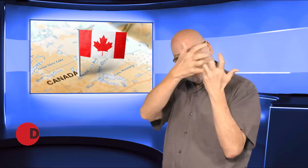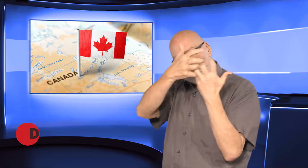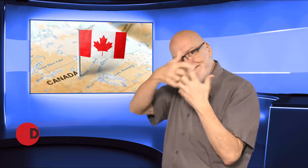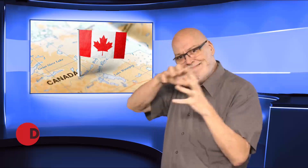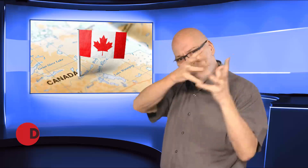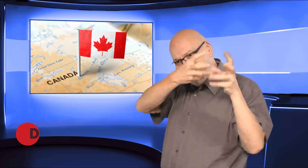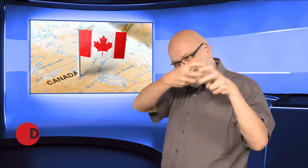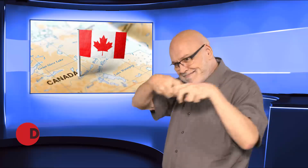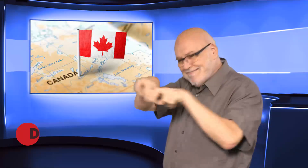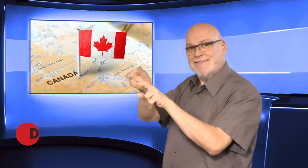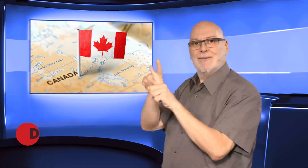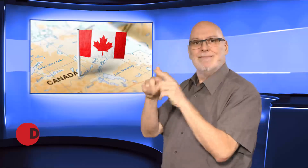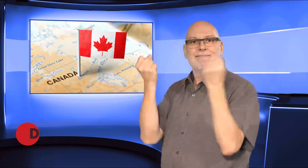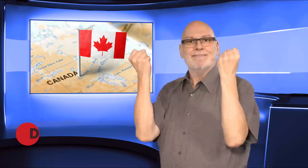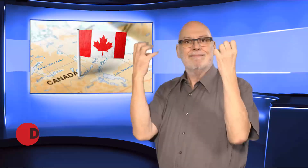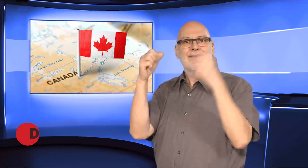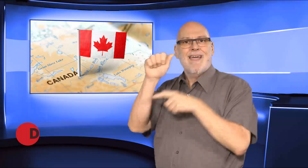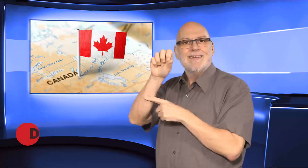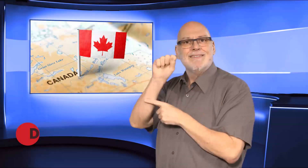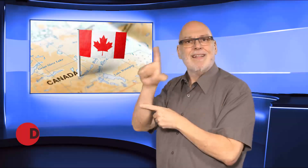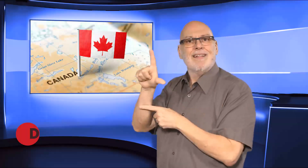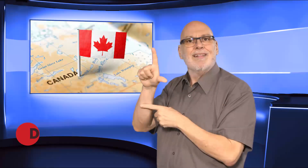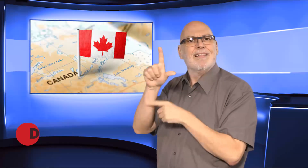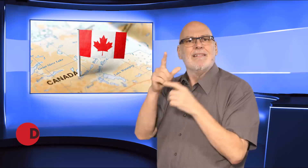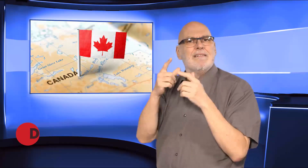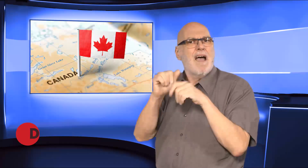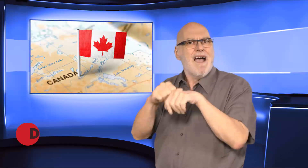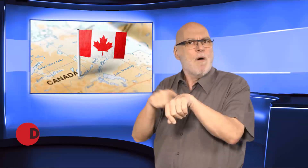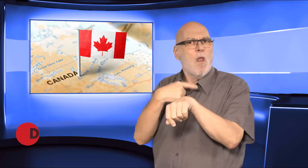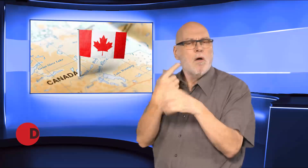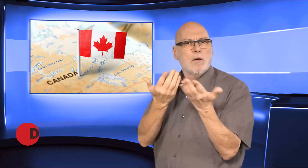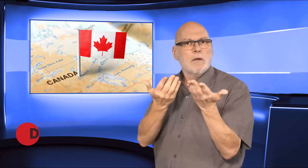provide the ASL format?